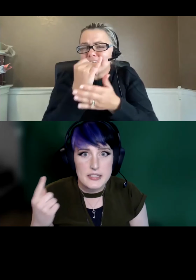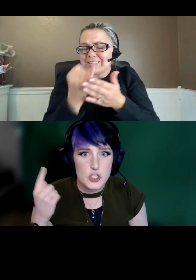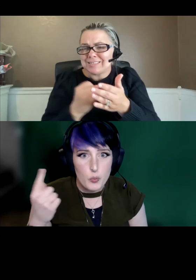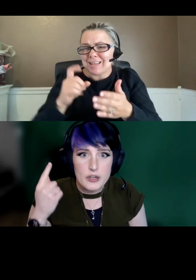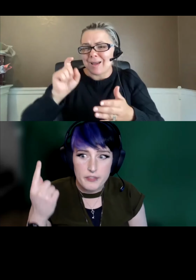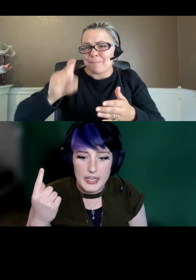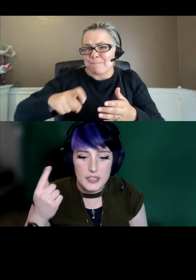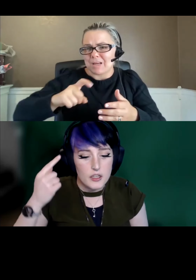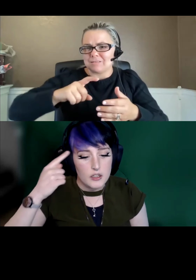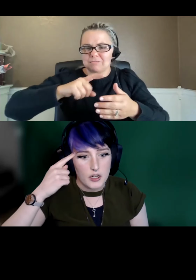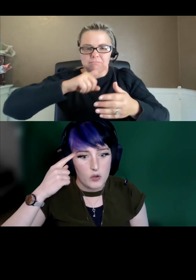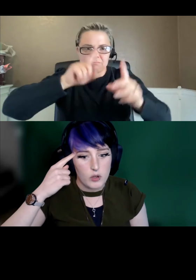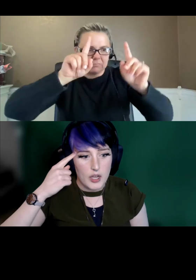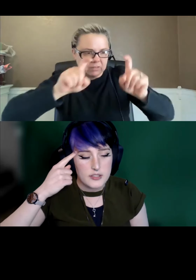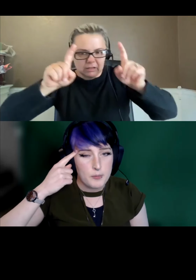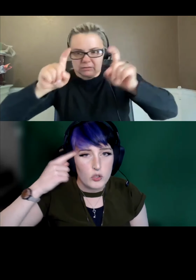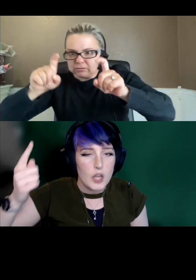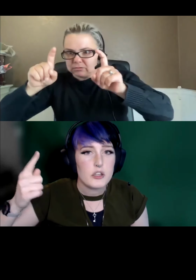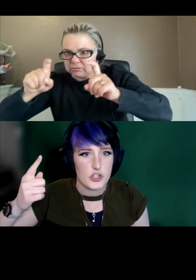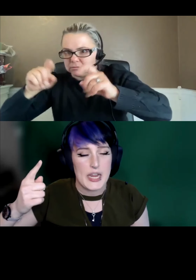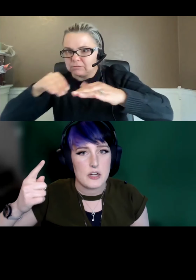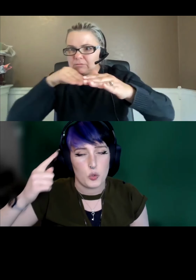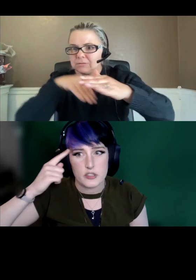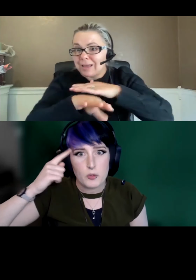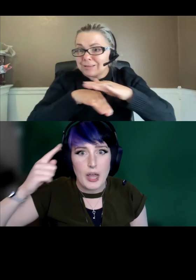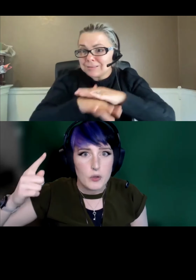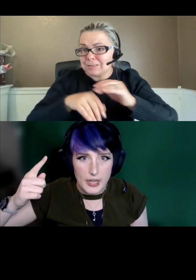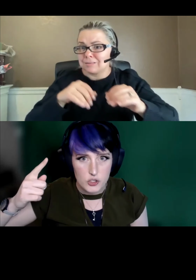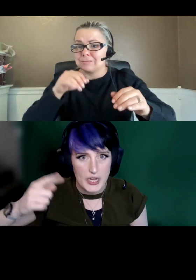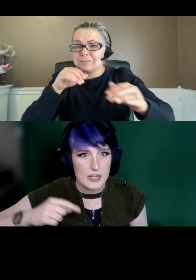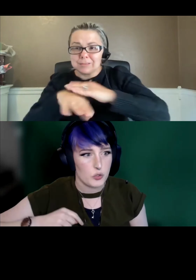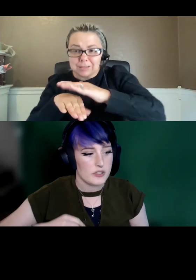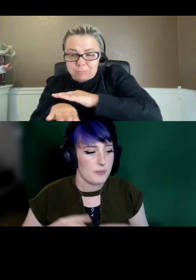amazing. You wouldn't think, you know, a simple color change or a simple outline change or a